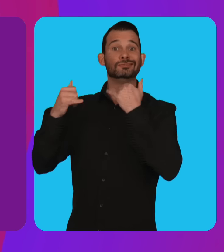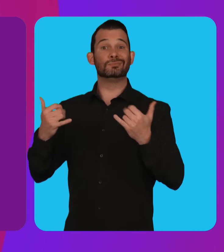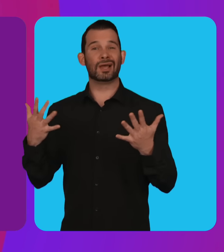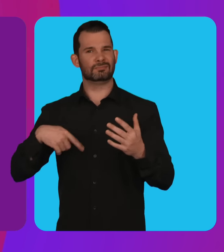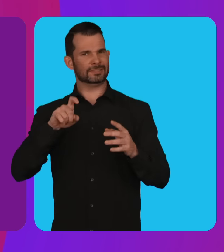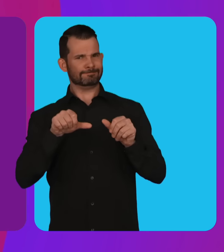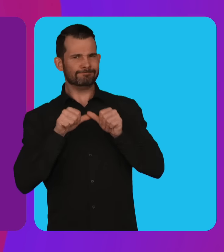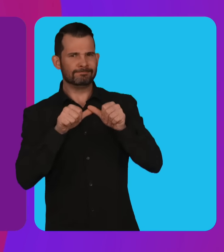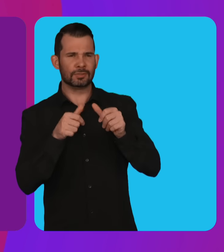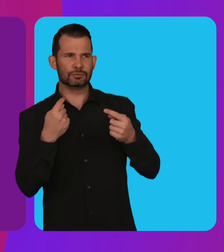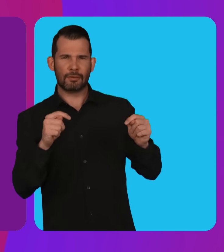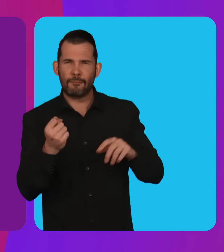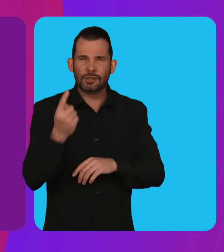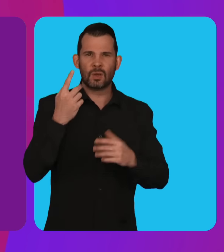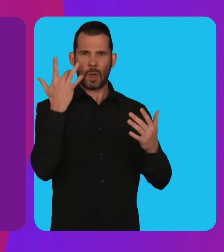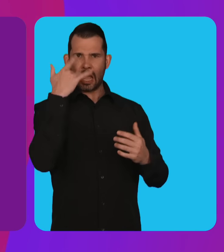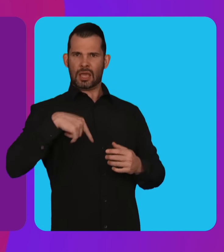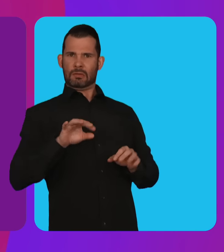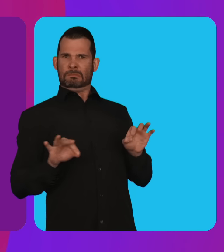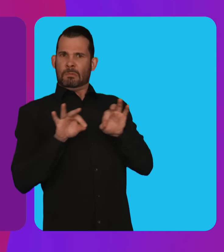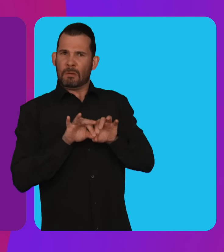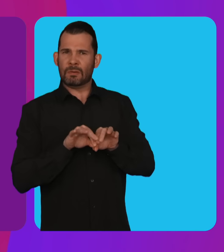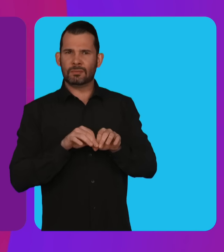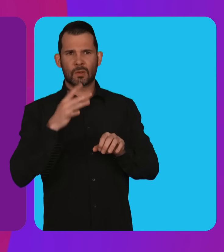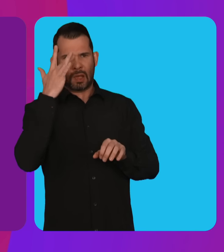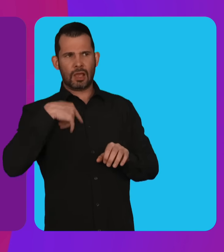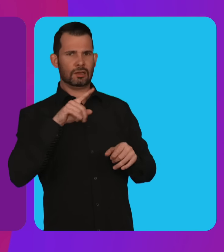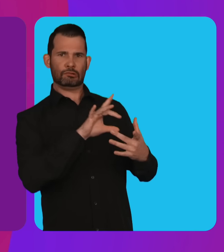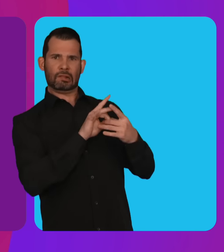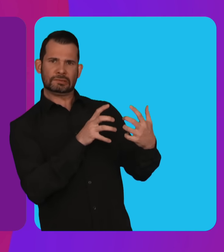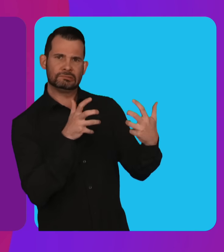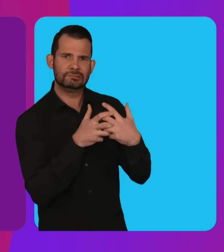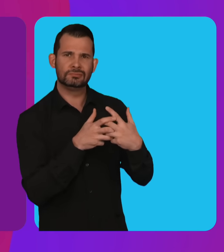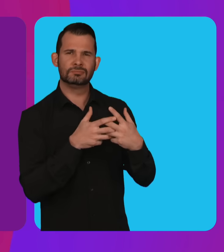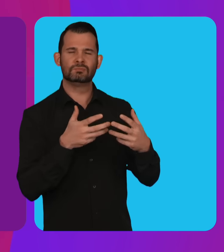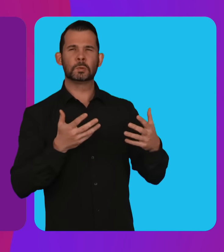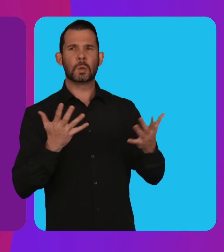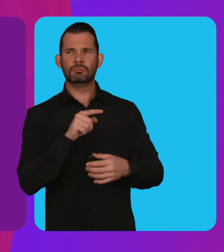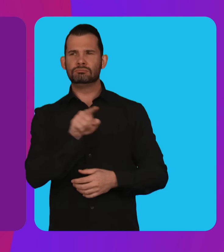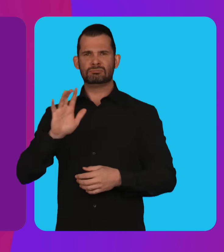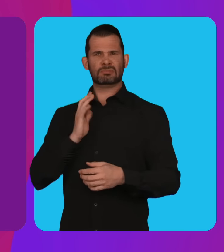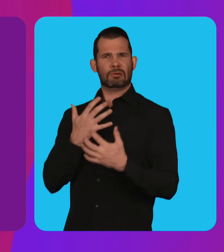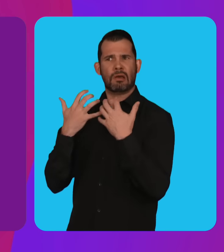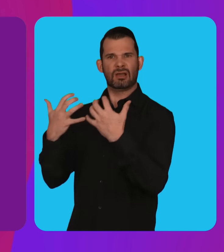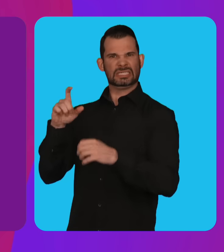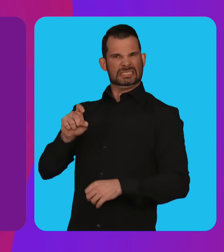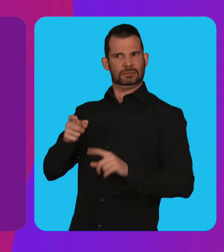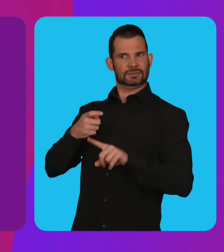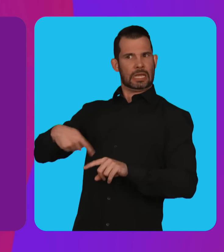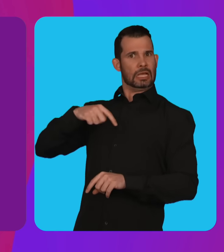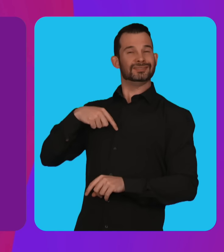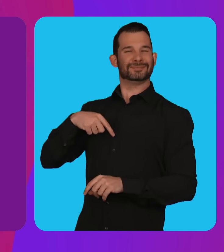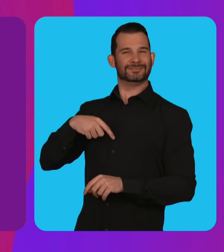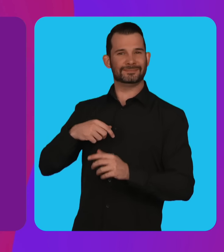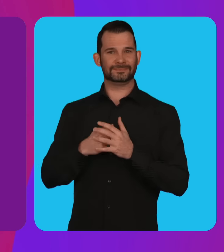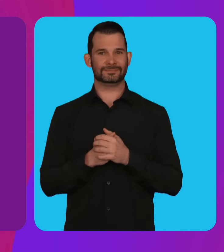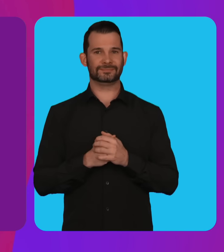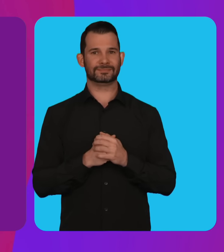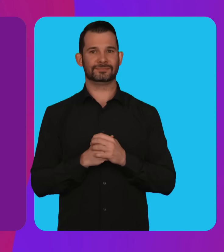is to continue to understand why we matter, why we're relevant, and what our audiences need out of us.